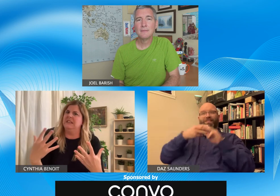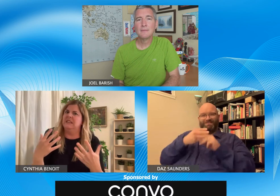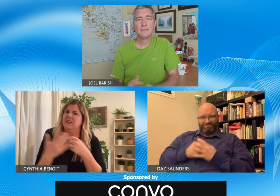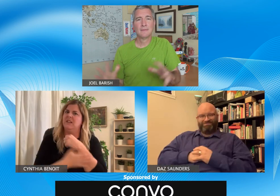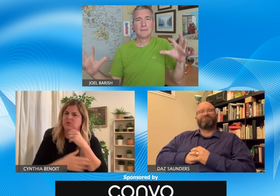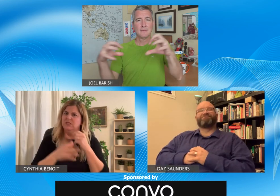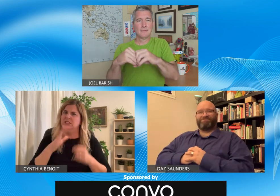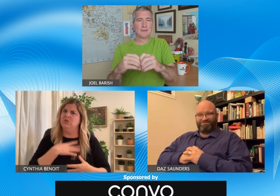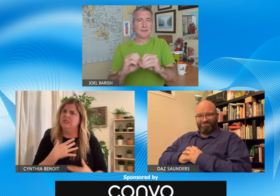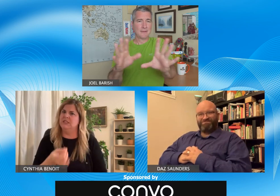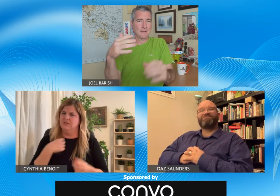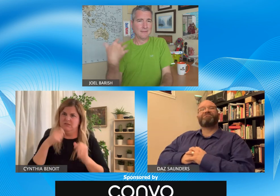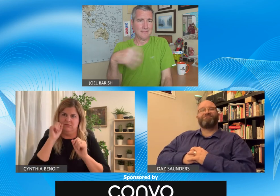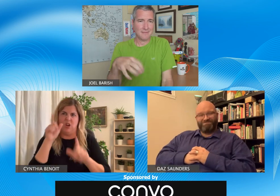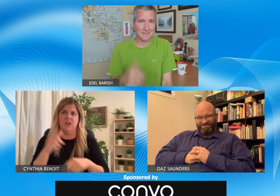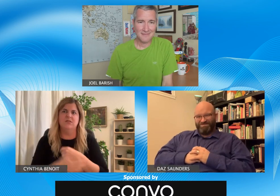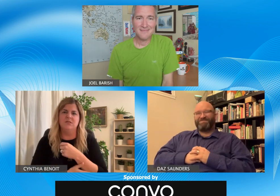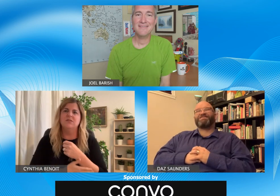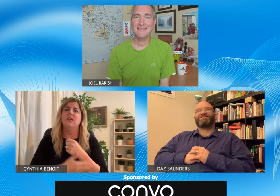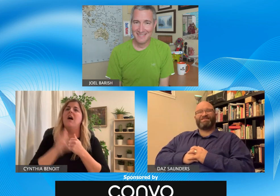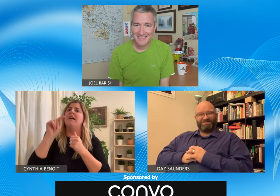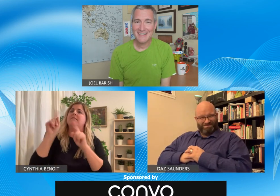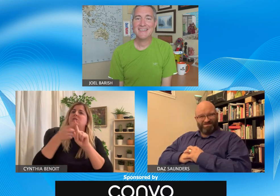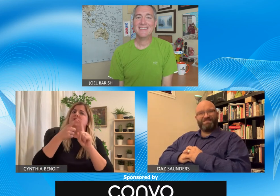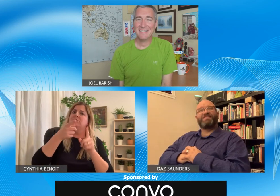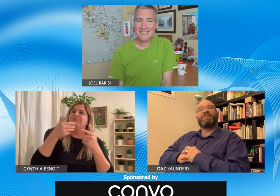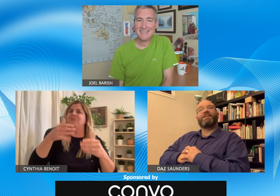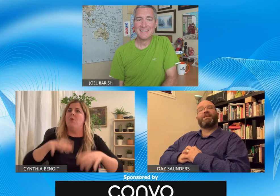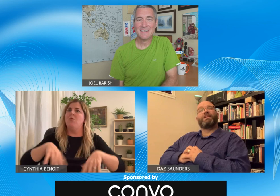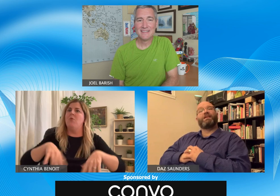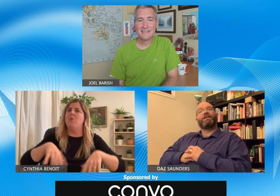Yes, from all over the world. Wow! All reunited in one place. The reason the conference was organized was to provide safe space and to gather